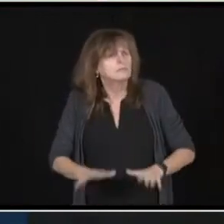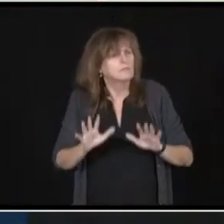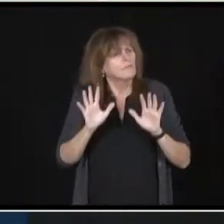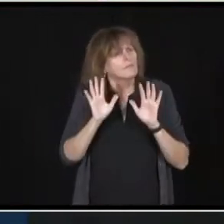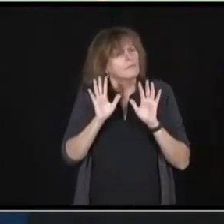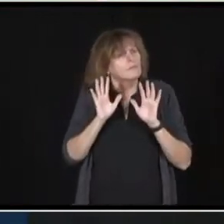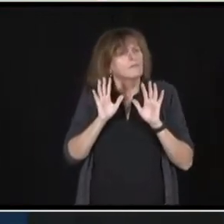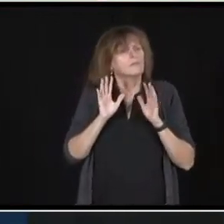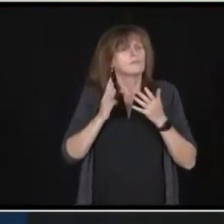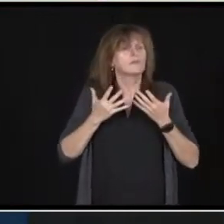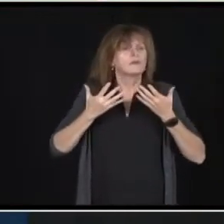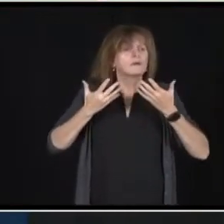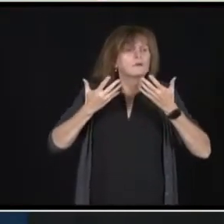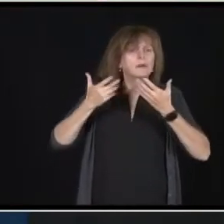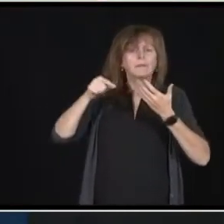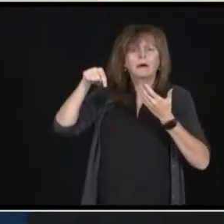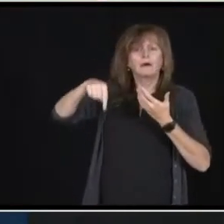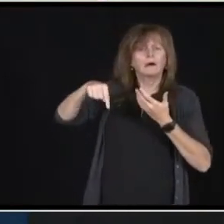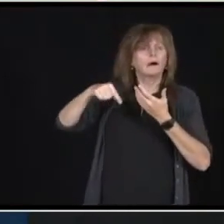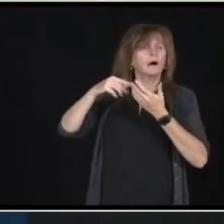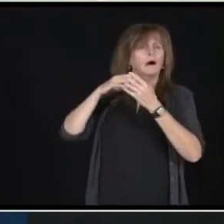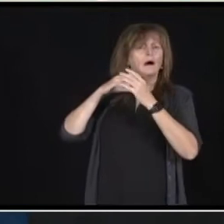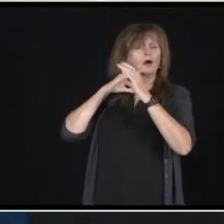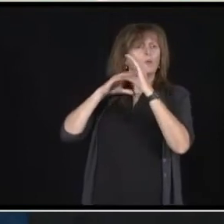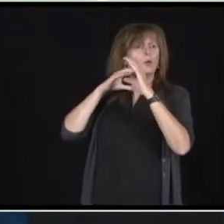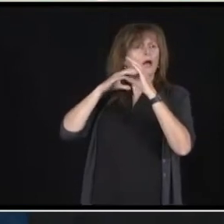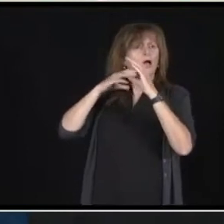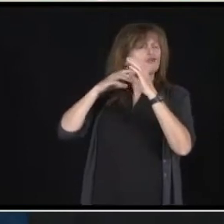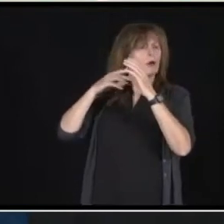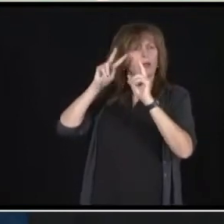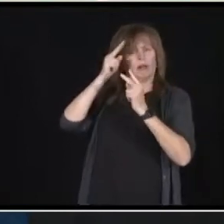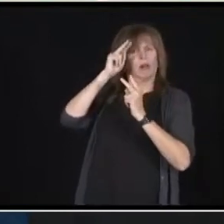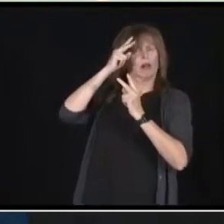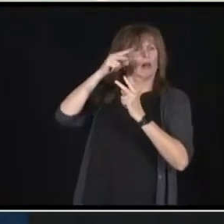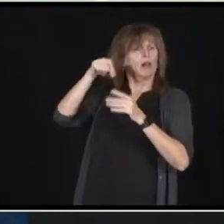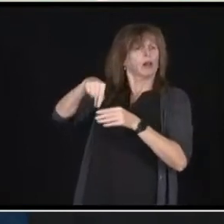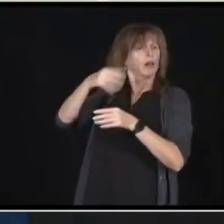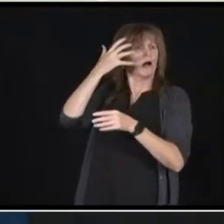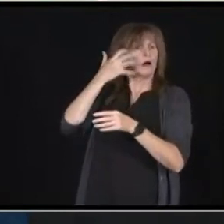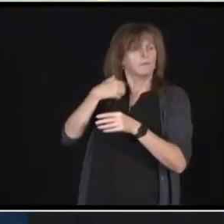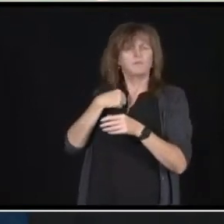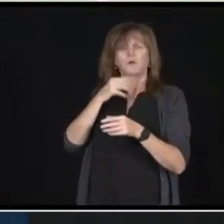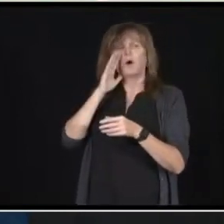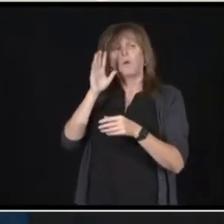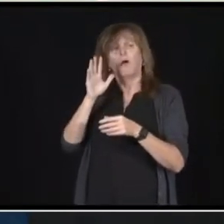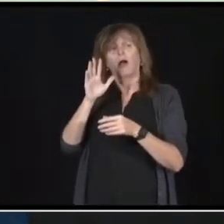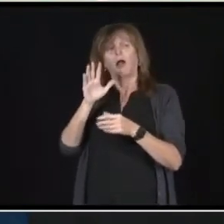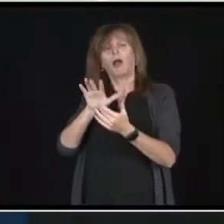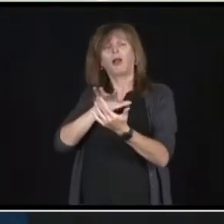It sounds like perhaps there was a communication problem within the hospital there.